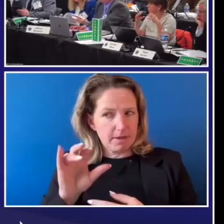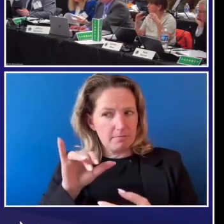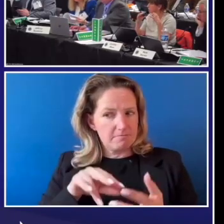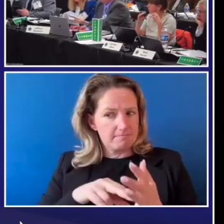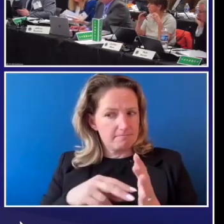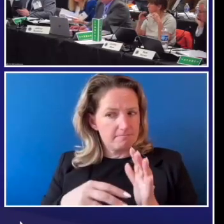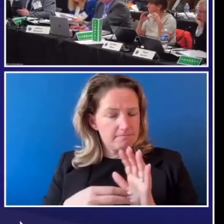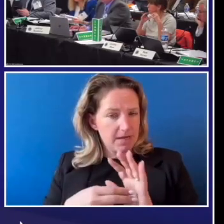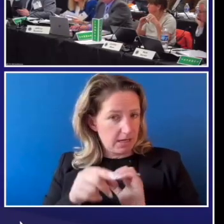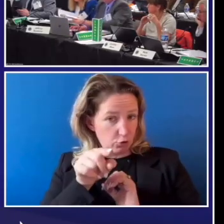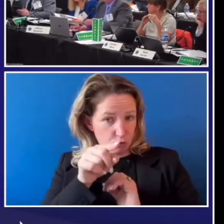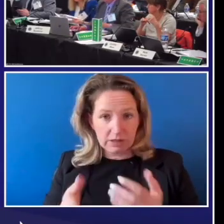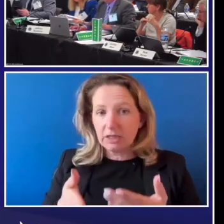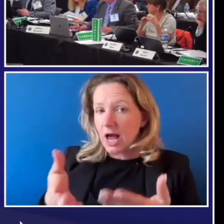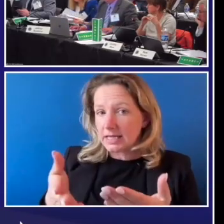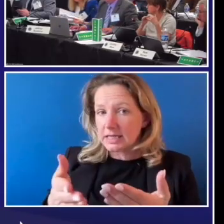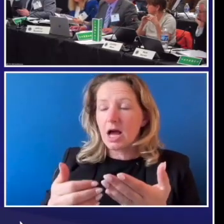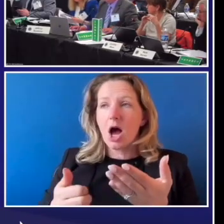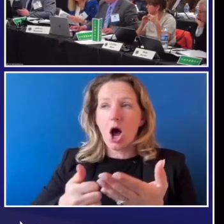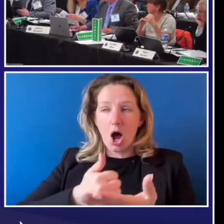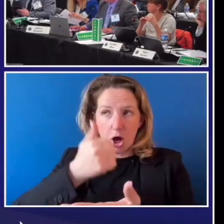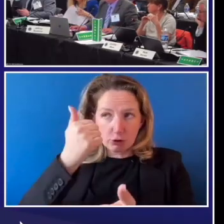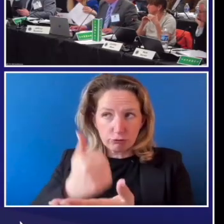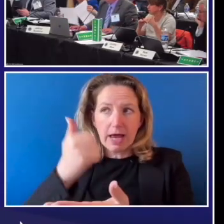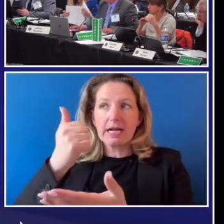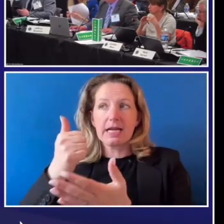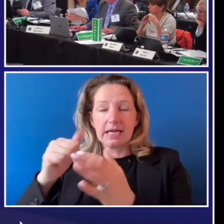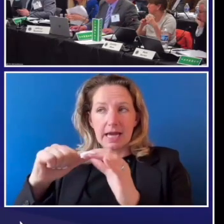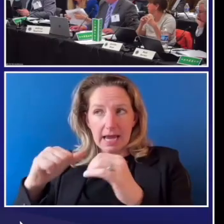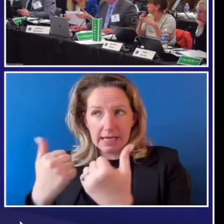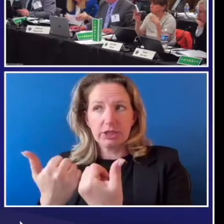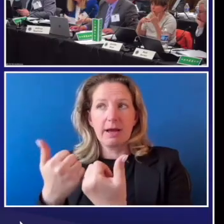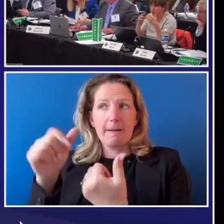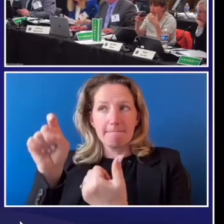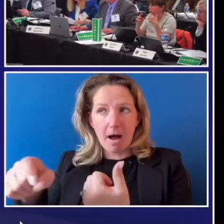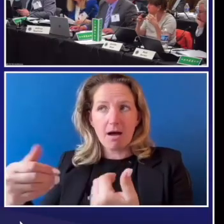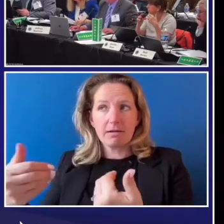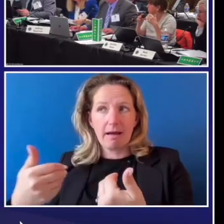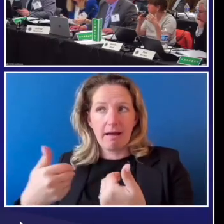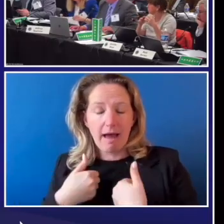need to have separate standing, standard setting committees or bodies, separate